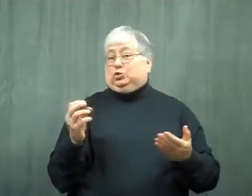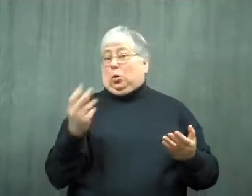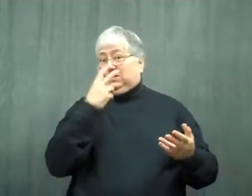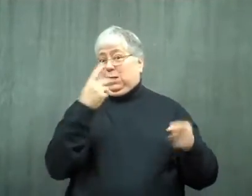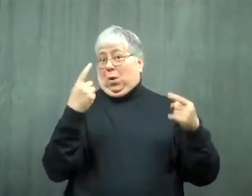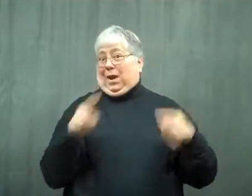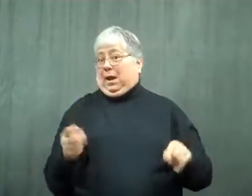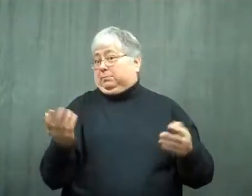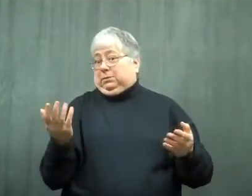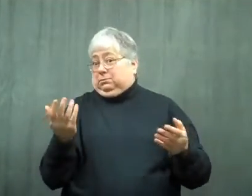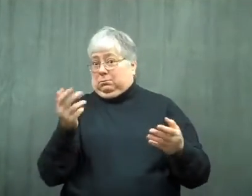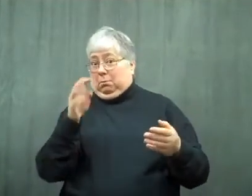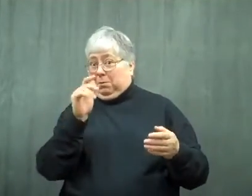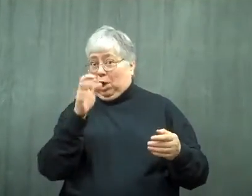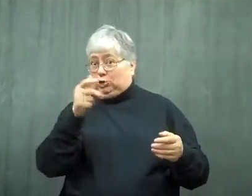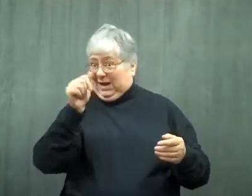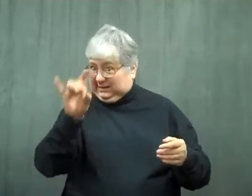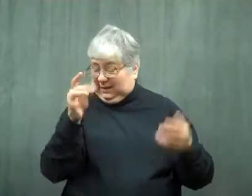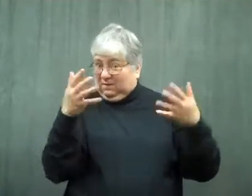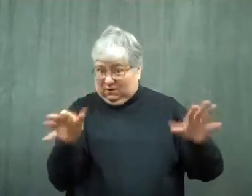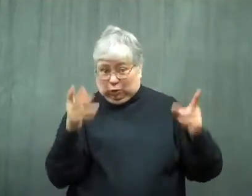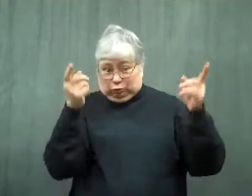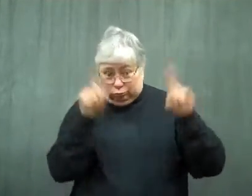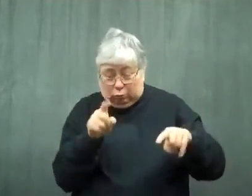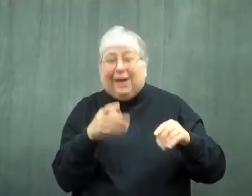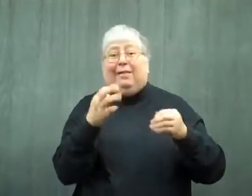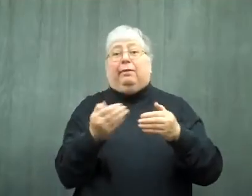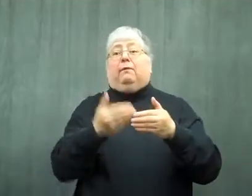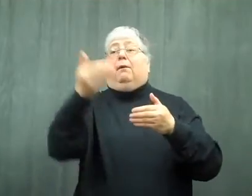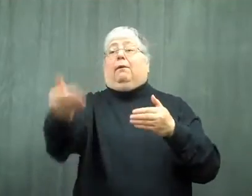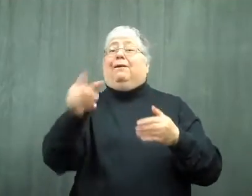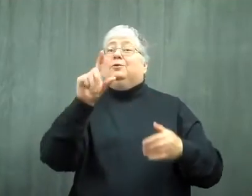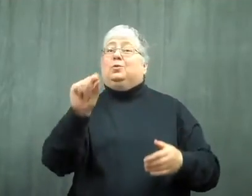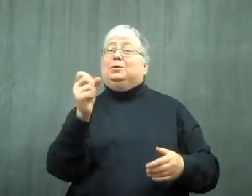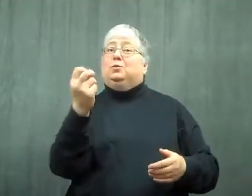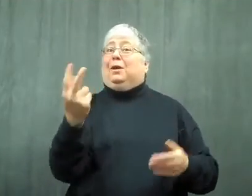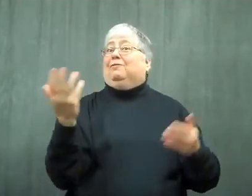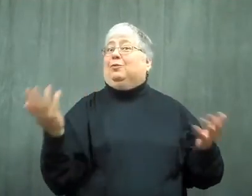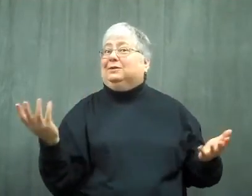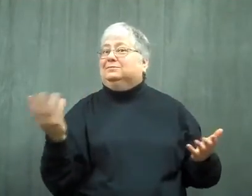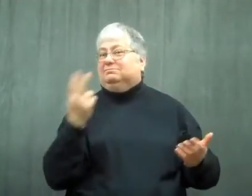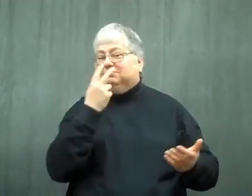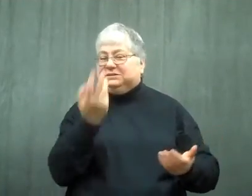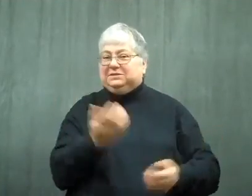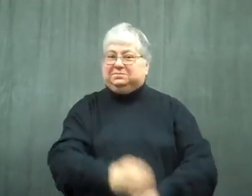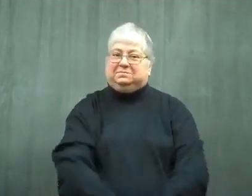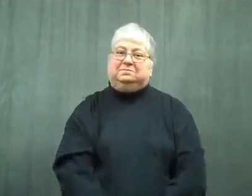So we'll see if they agree by March 18, and what happens with the 2012 budget.